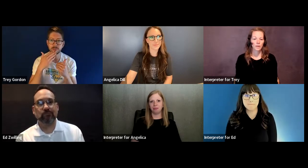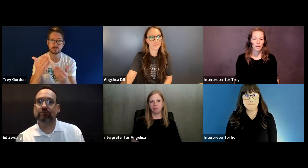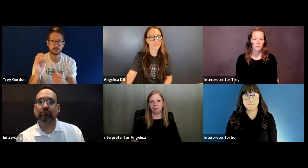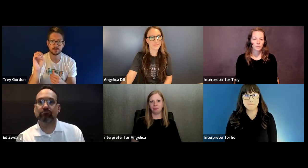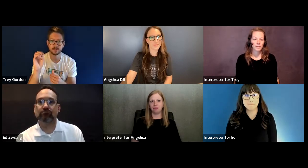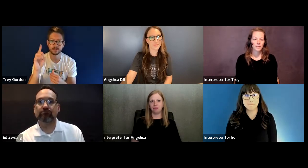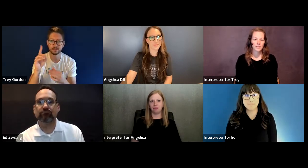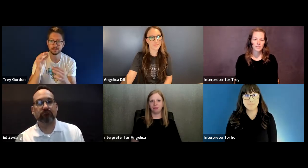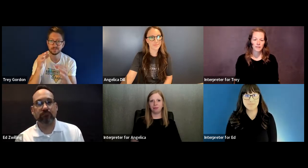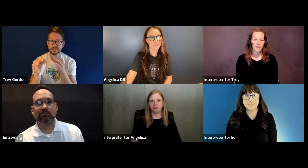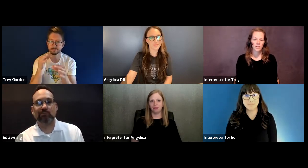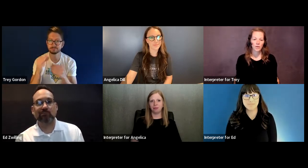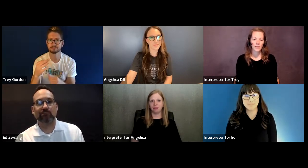absolutely yes thank you ed